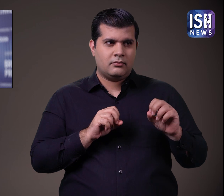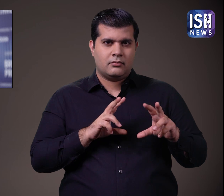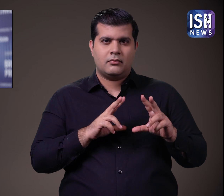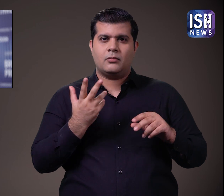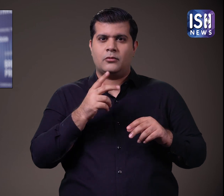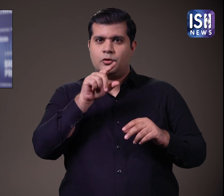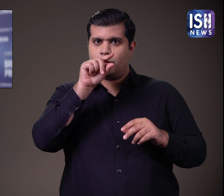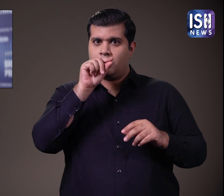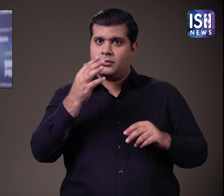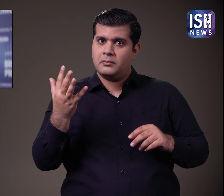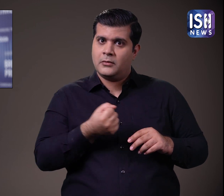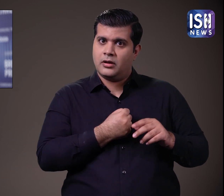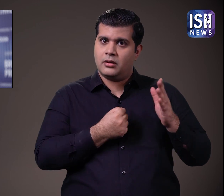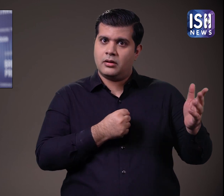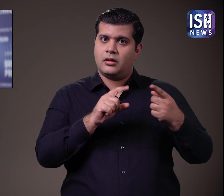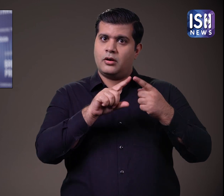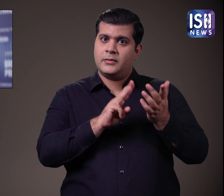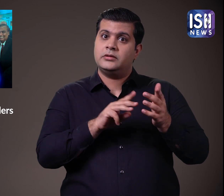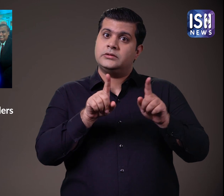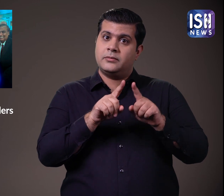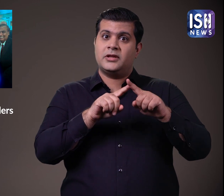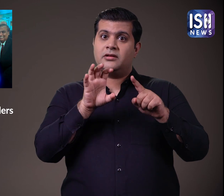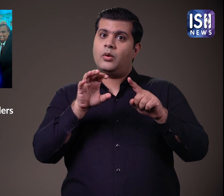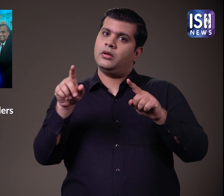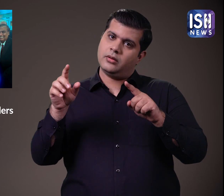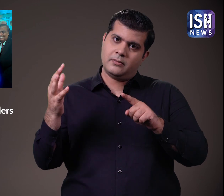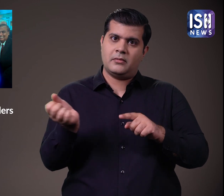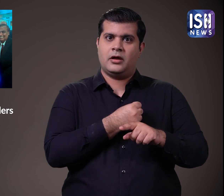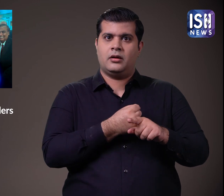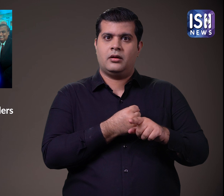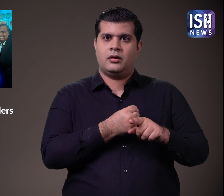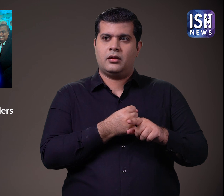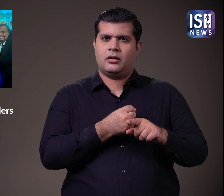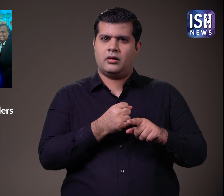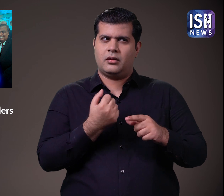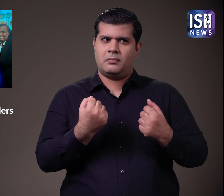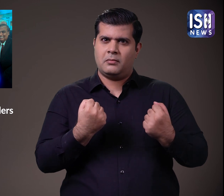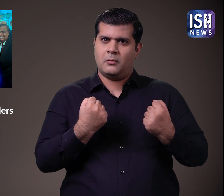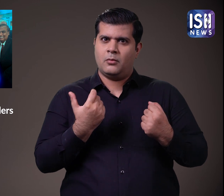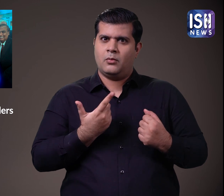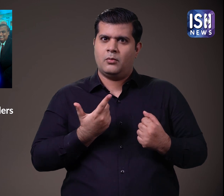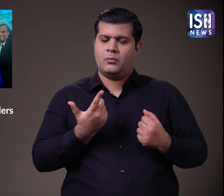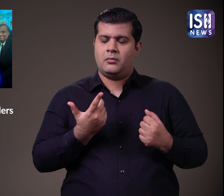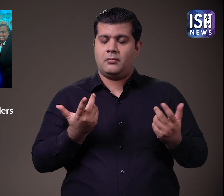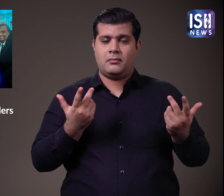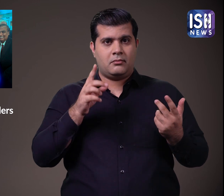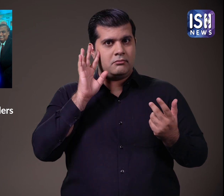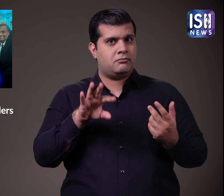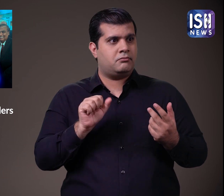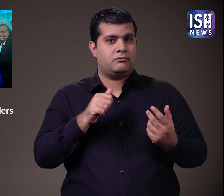Surprising, right? Elon Musk earlier bought Twitter and maybe he would buy TikTok as well. He is powerful, right? You never know!